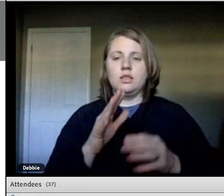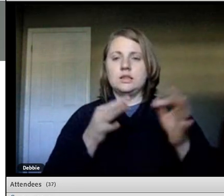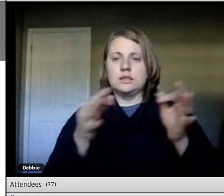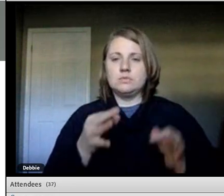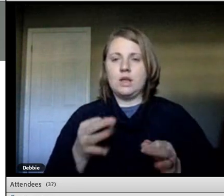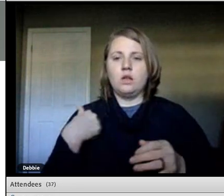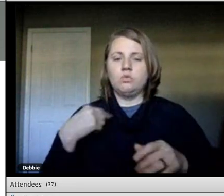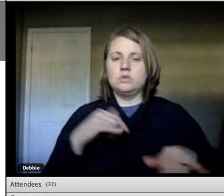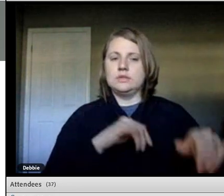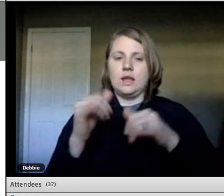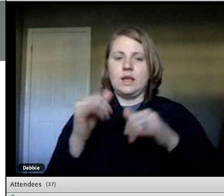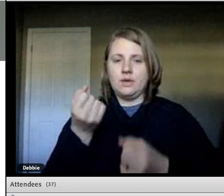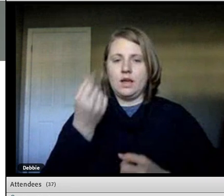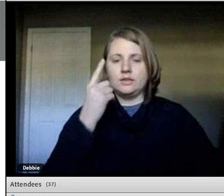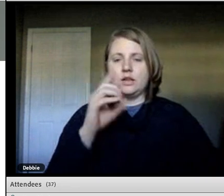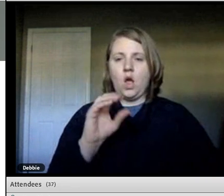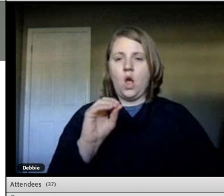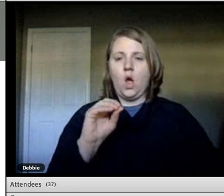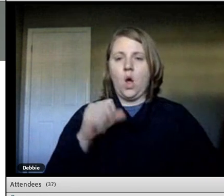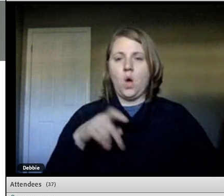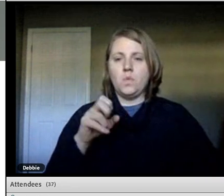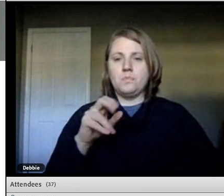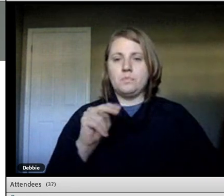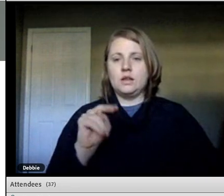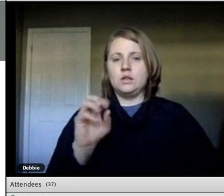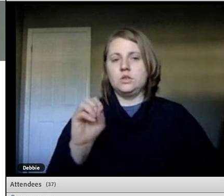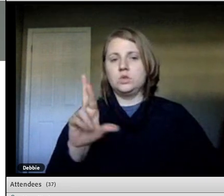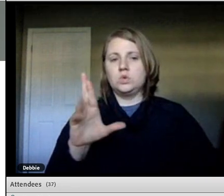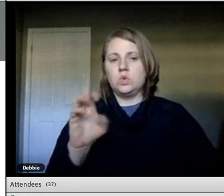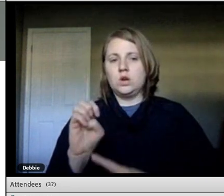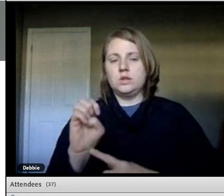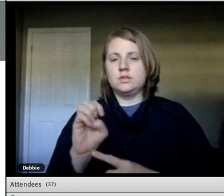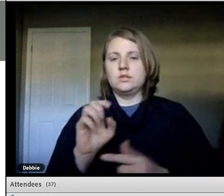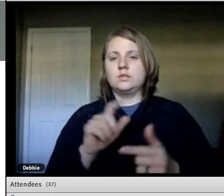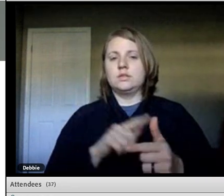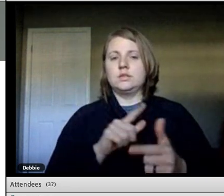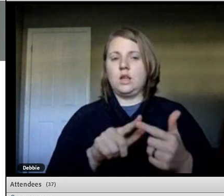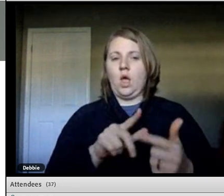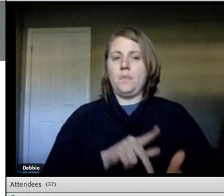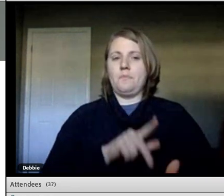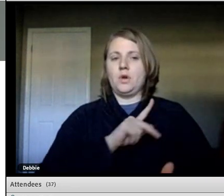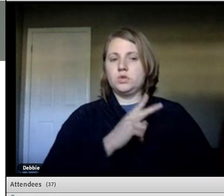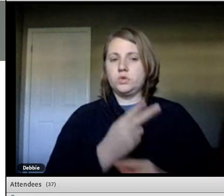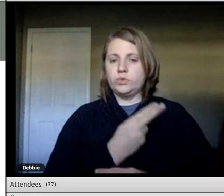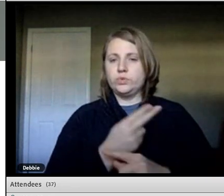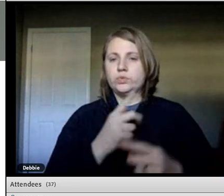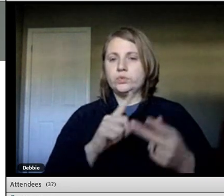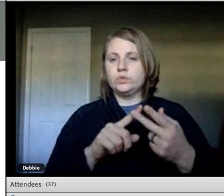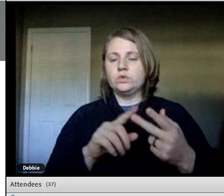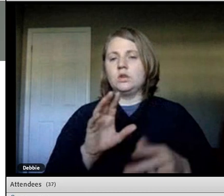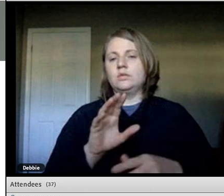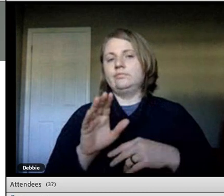Open-source, personal use and commercial use are three main terms that you're going to hear. Open-source means it's developed,